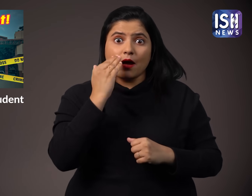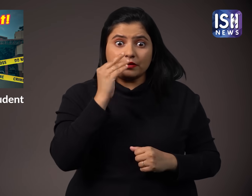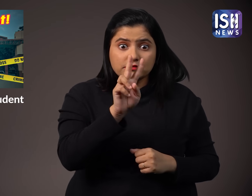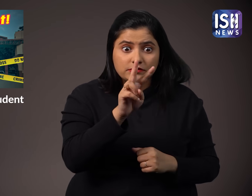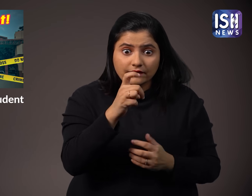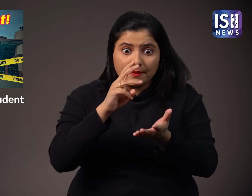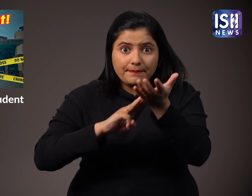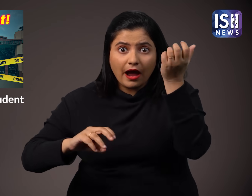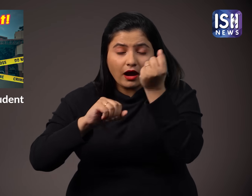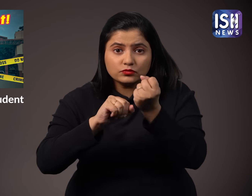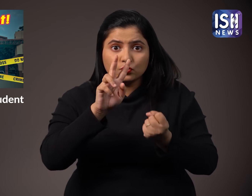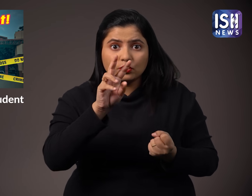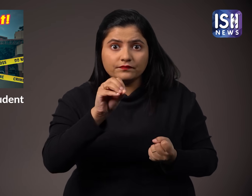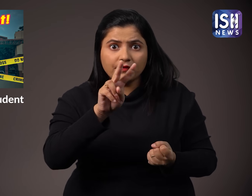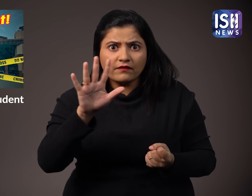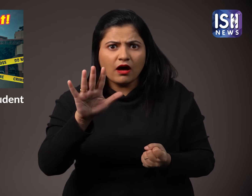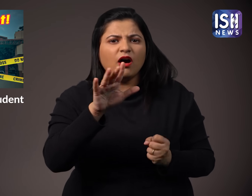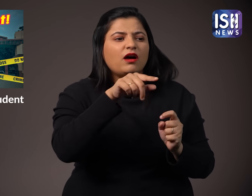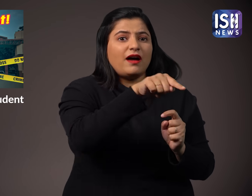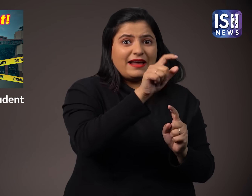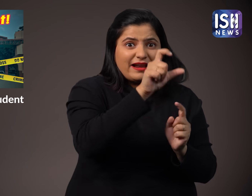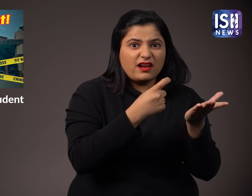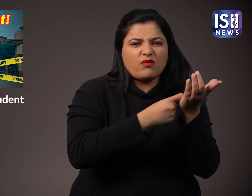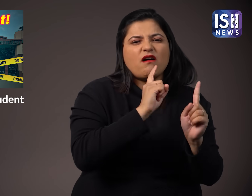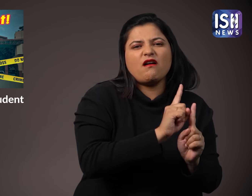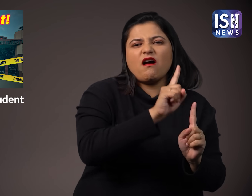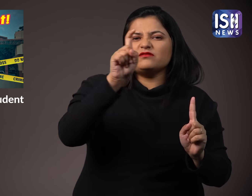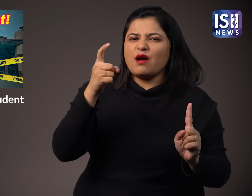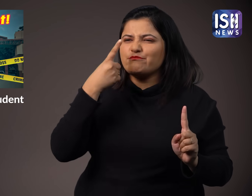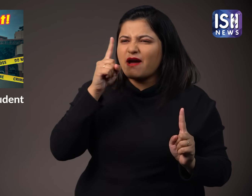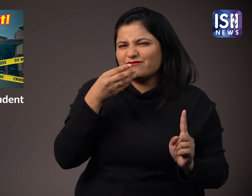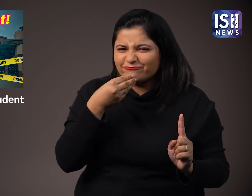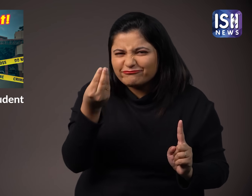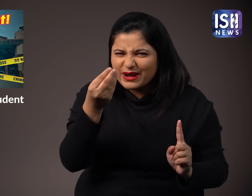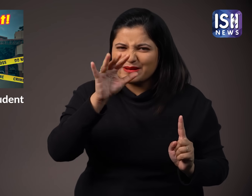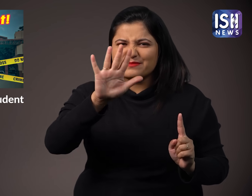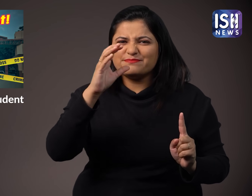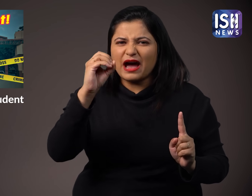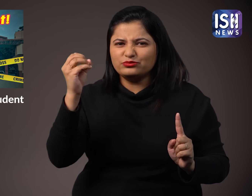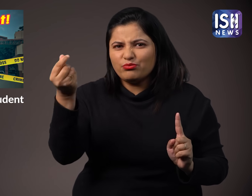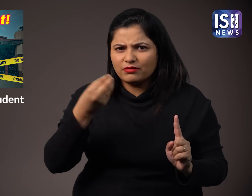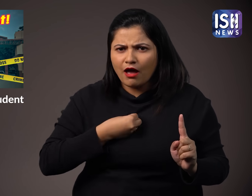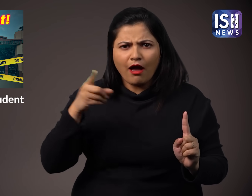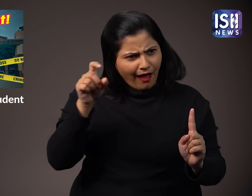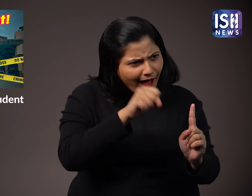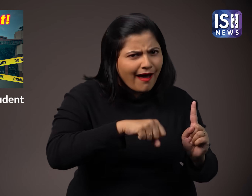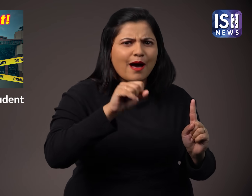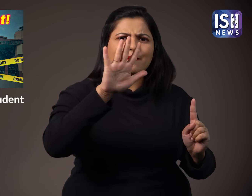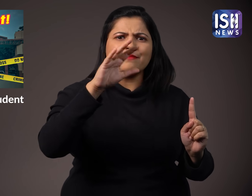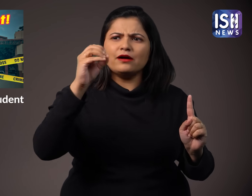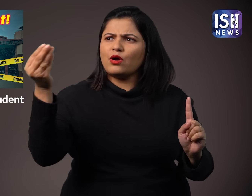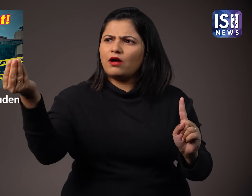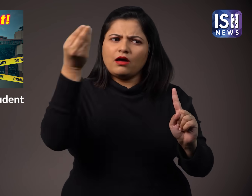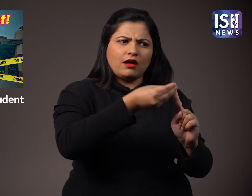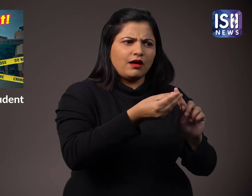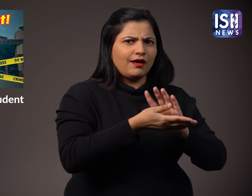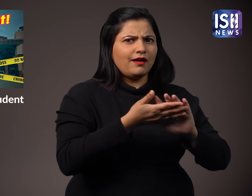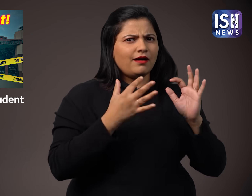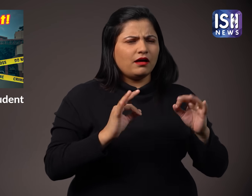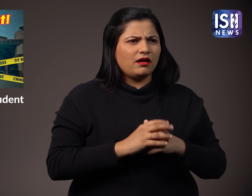On 27th March 2025, Rahul asked Swarnalatha for ₹500 and she immediately sent him the money.